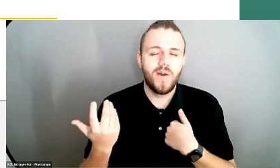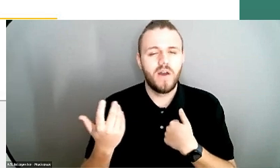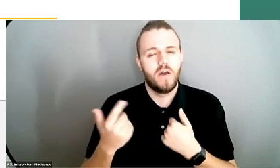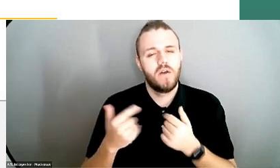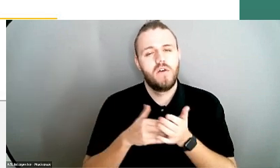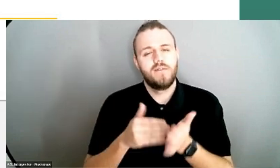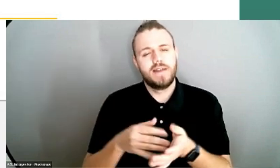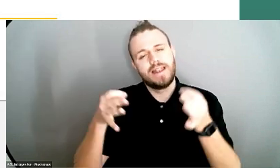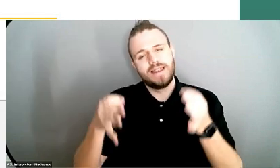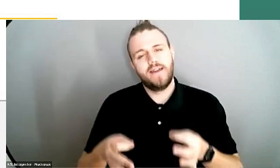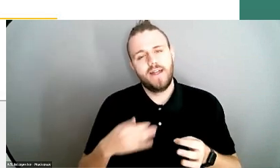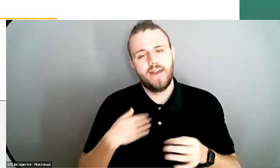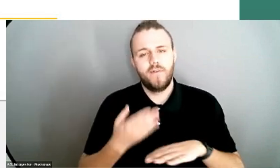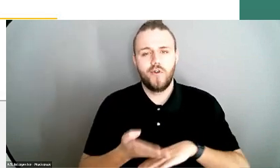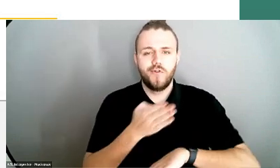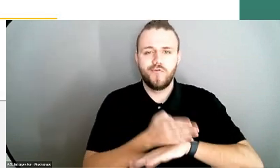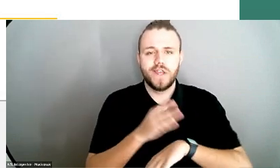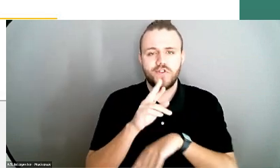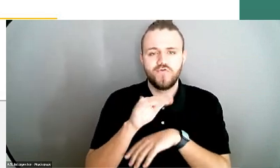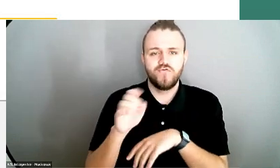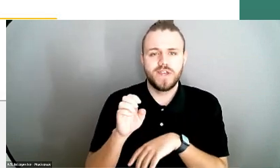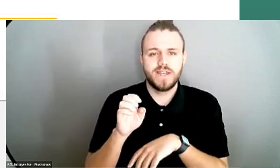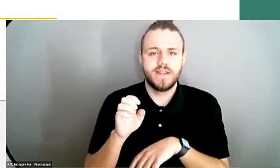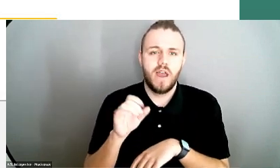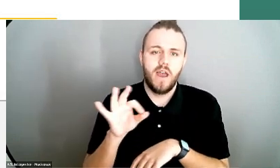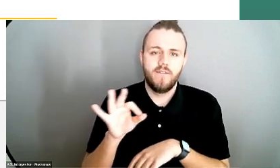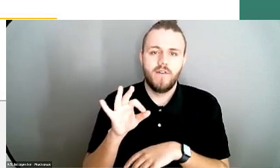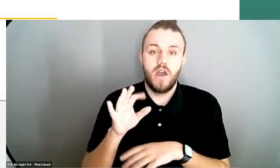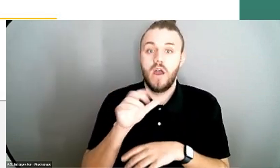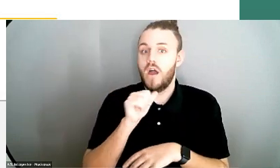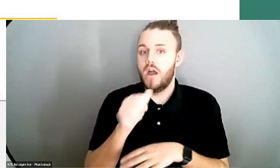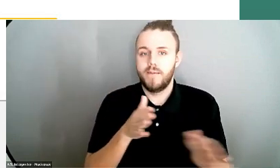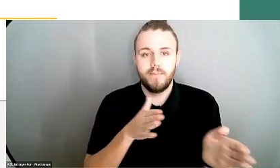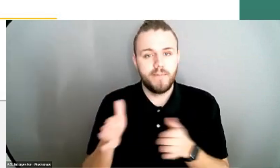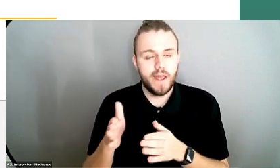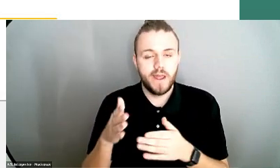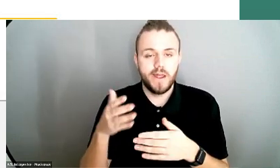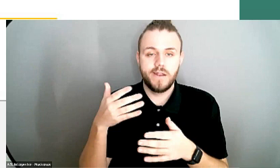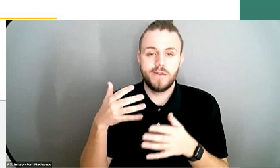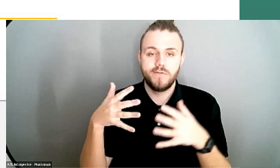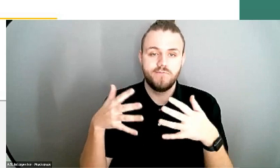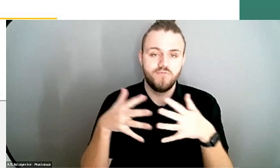increased rates of unplanned pregnancy, decreased intervals between pregnancy,